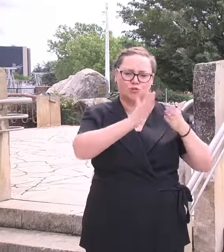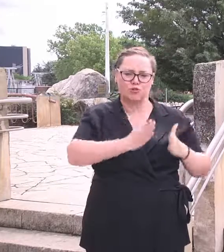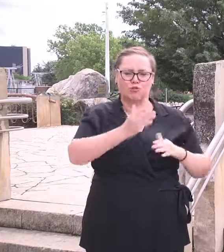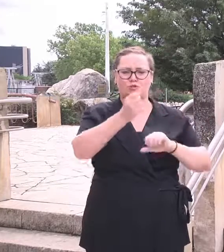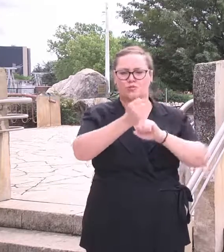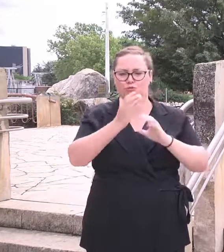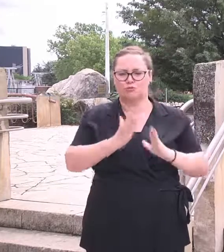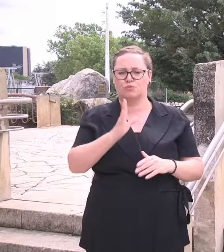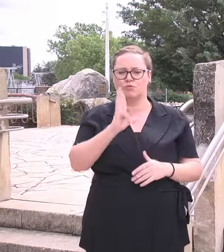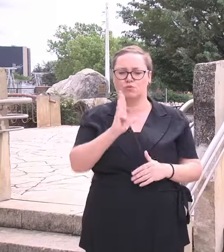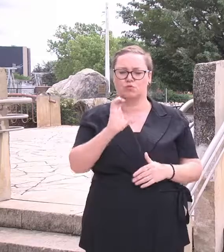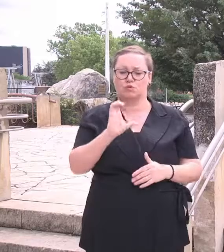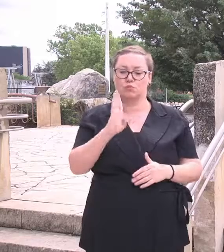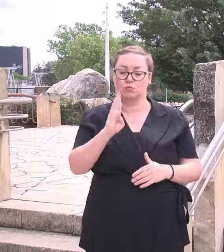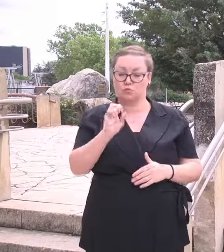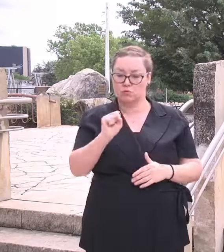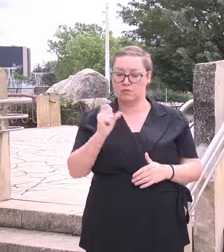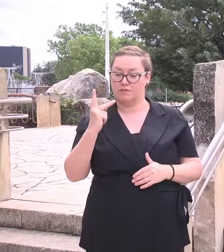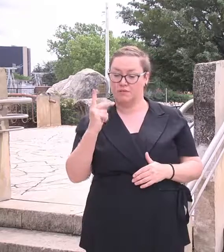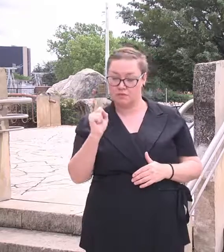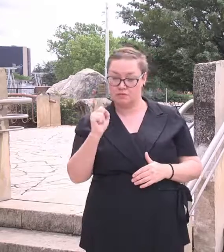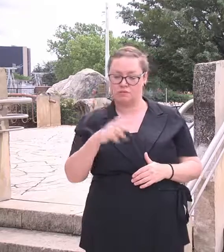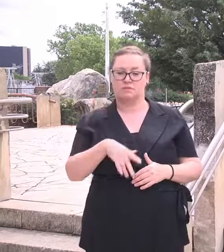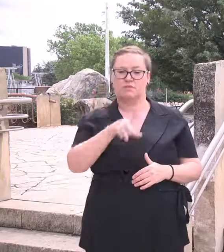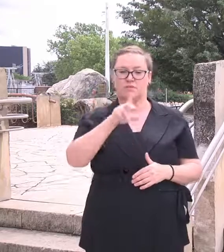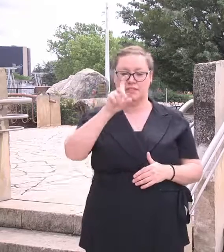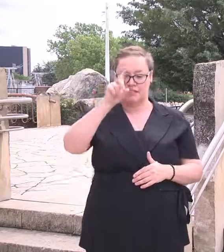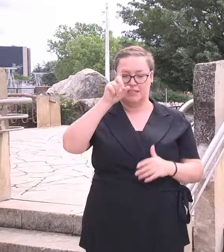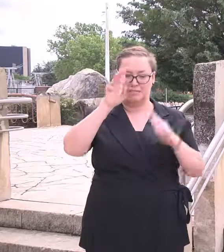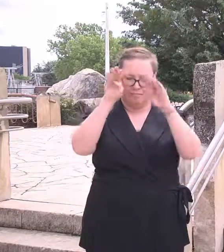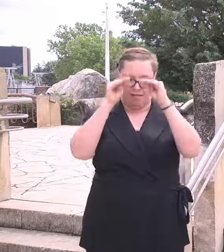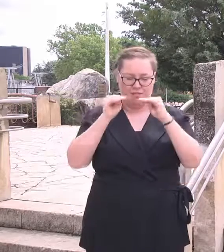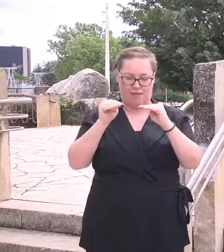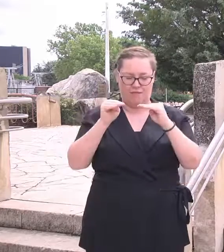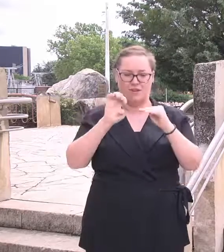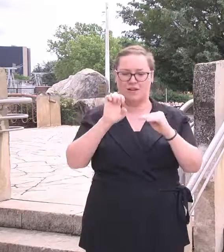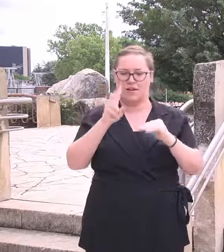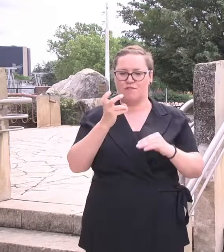Cross Blue Shield of Kansas our Eagle sponsors everg the Kansas Department of Commerce and the